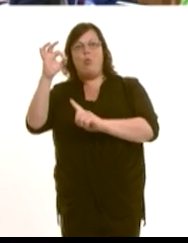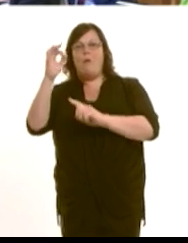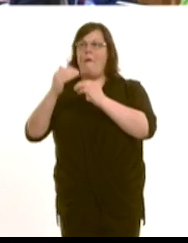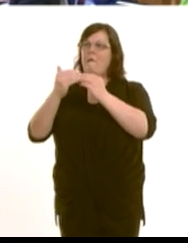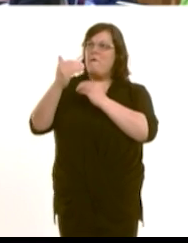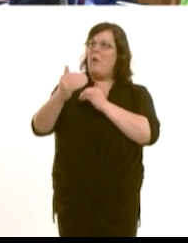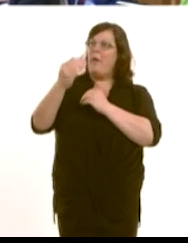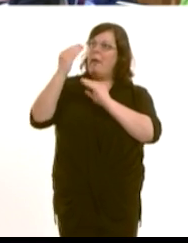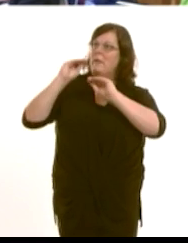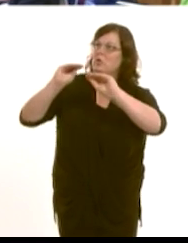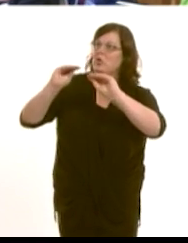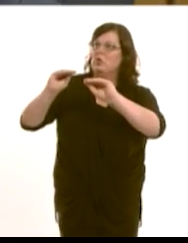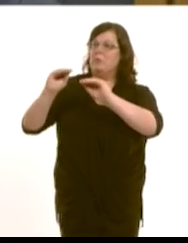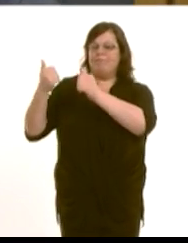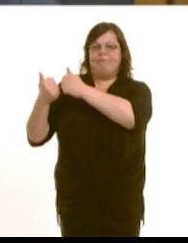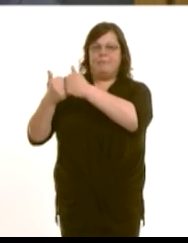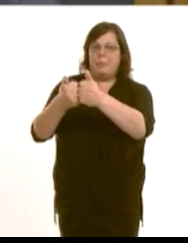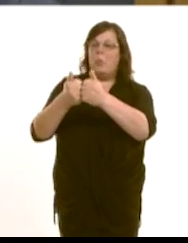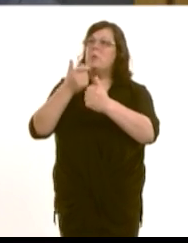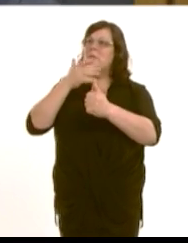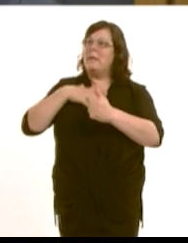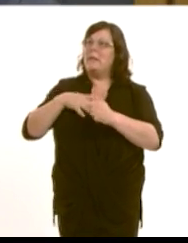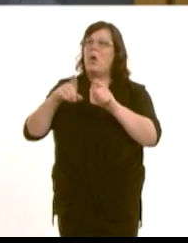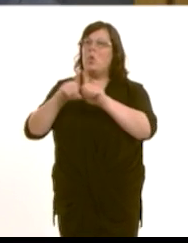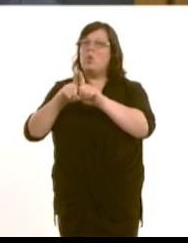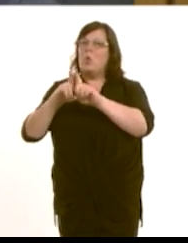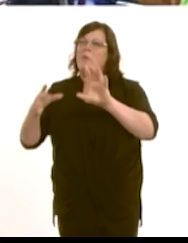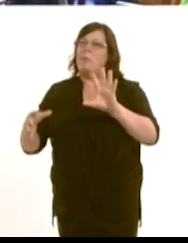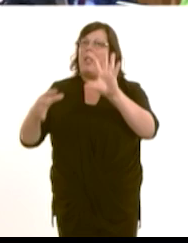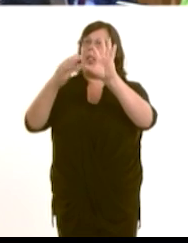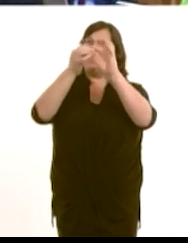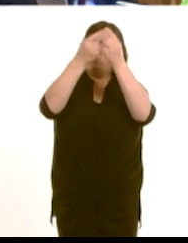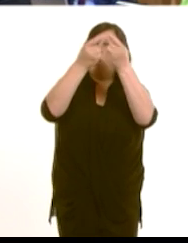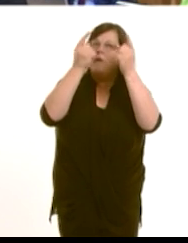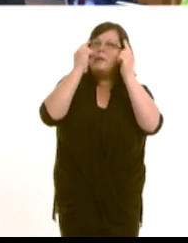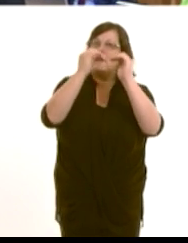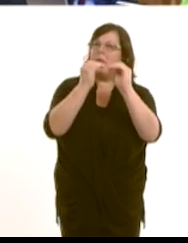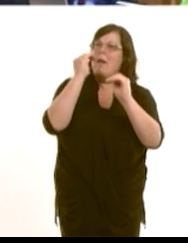and particularly, perhaps, strong links with higher education? Carwyn Jones: Yes, I do.